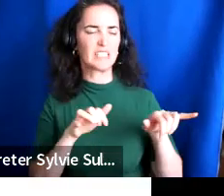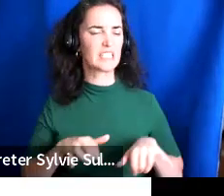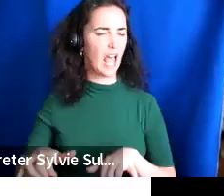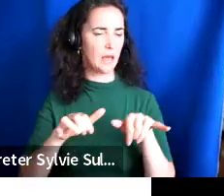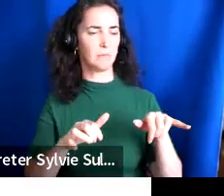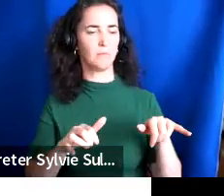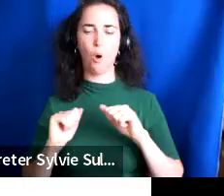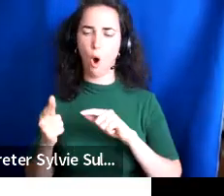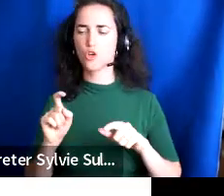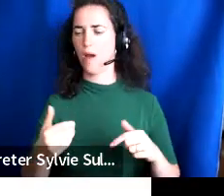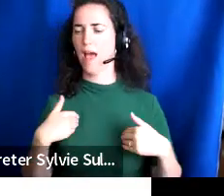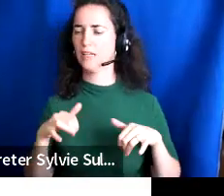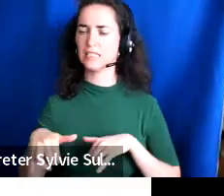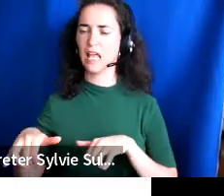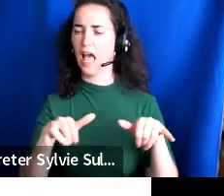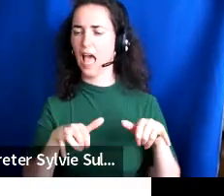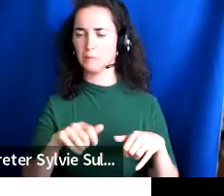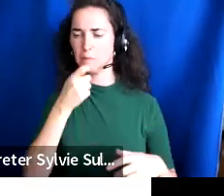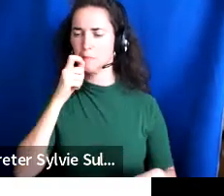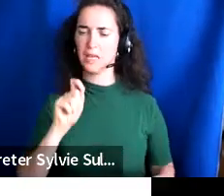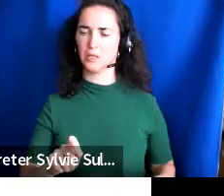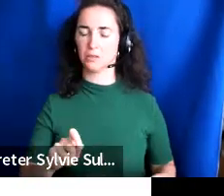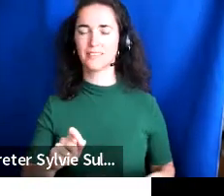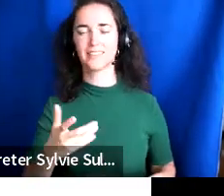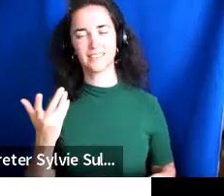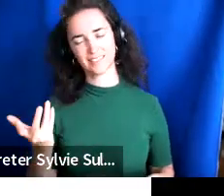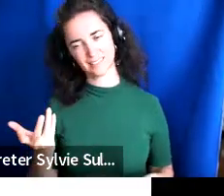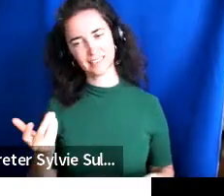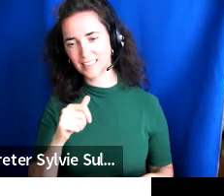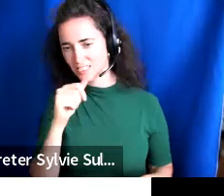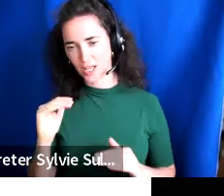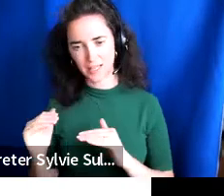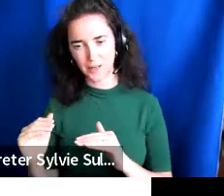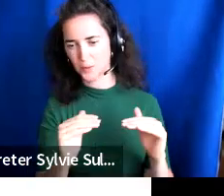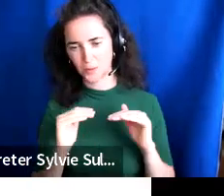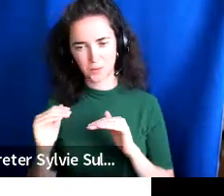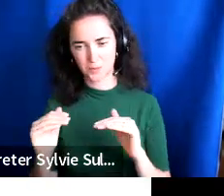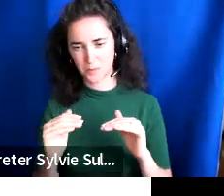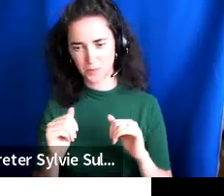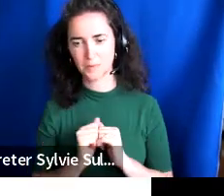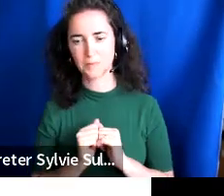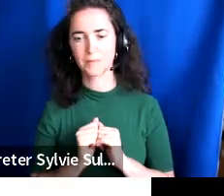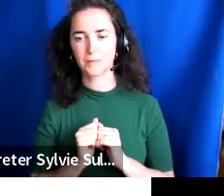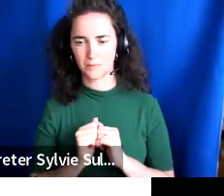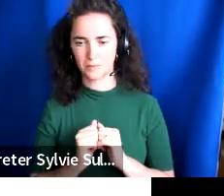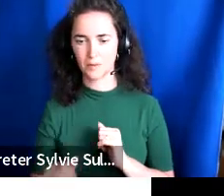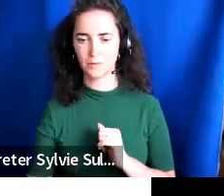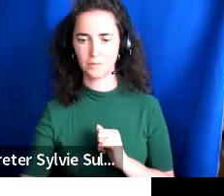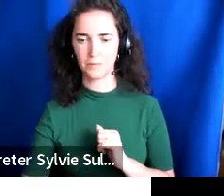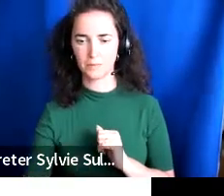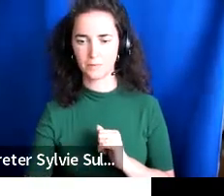Everyone should be treated the same without discrimination. Okay, Great.